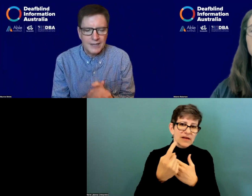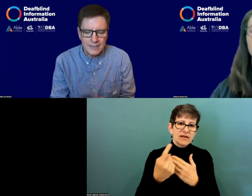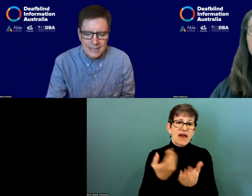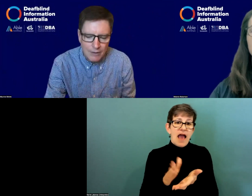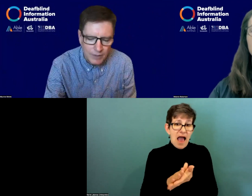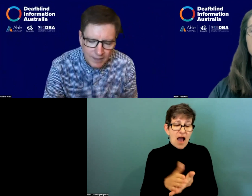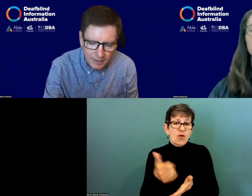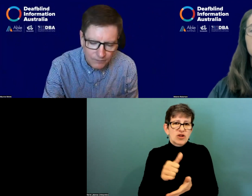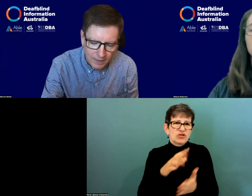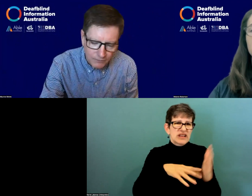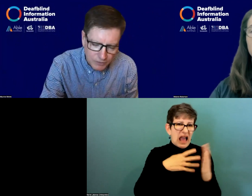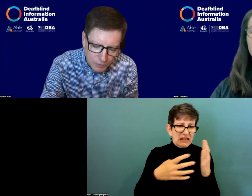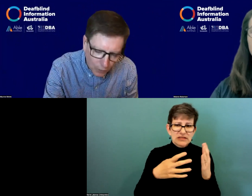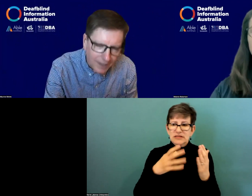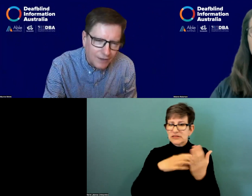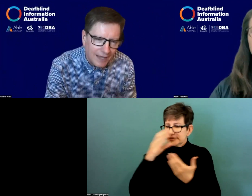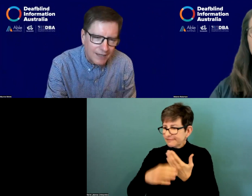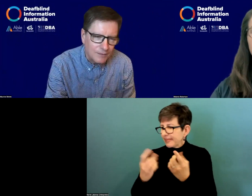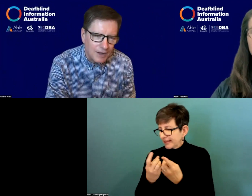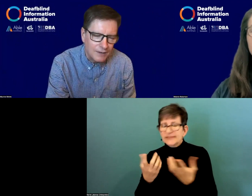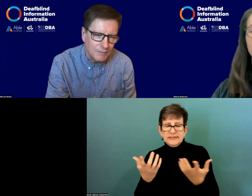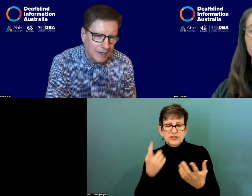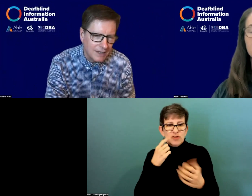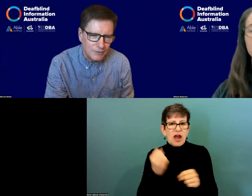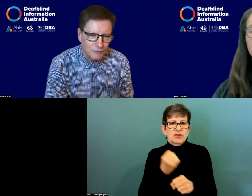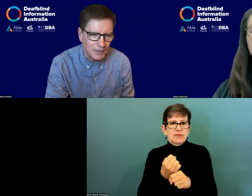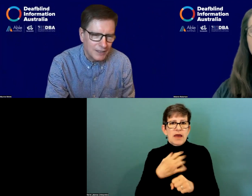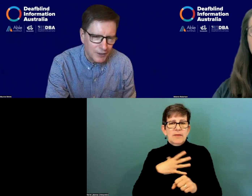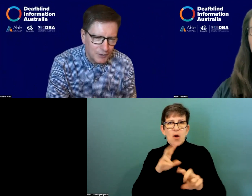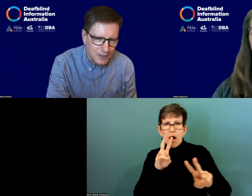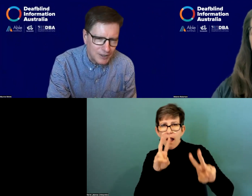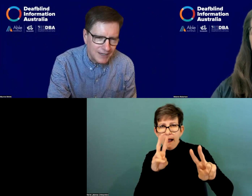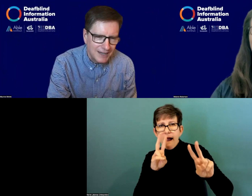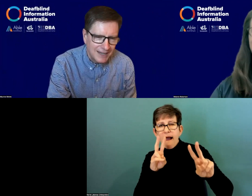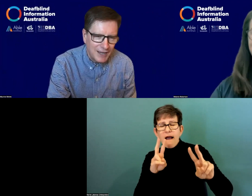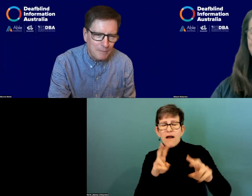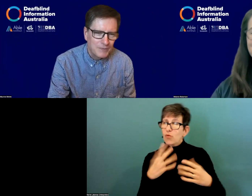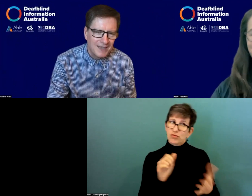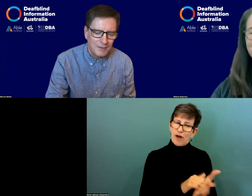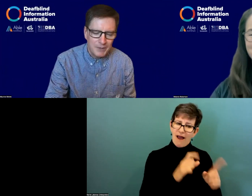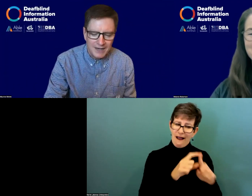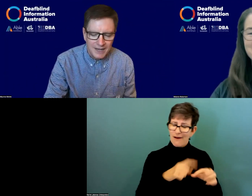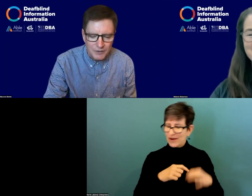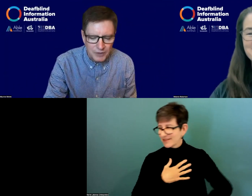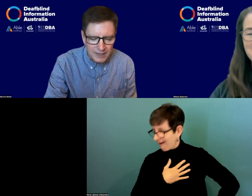So I guess if it's one thing - and Melanie that was a really hard question.